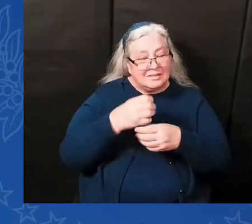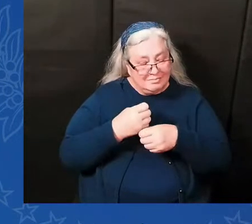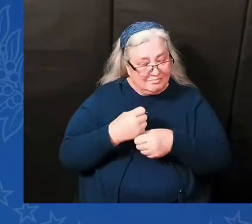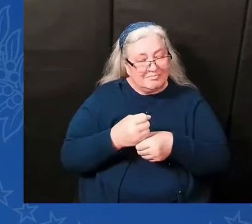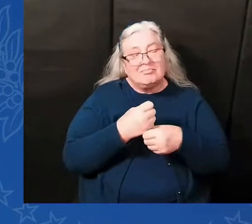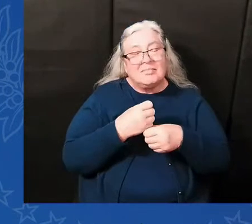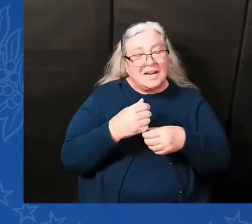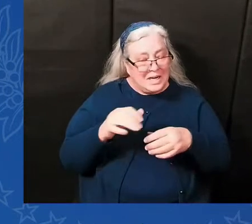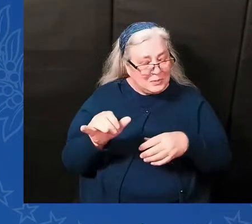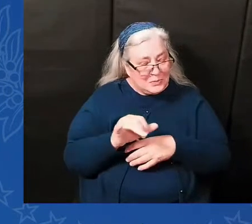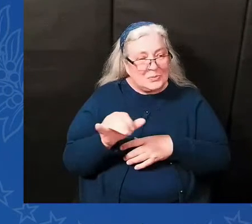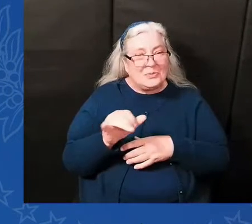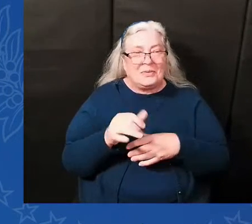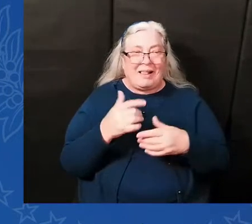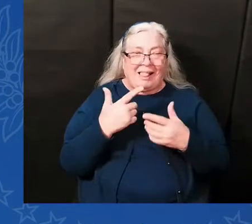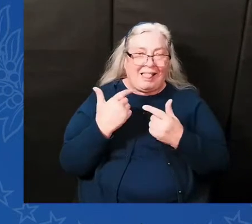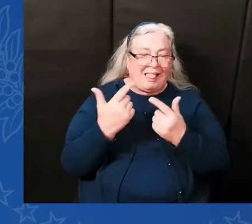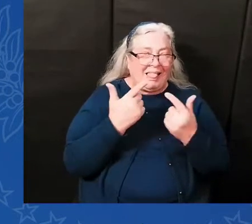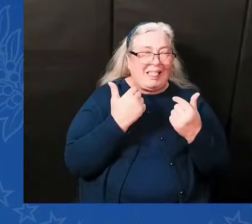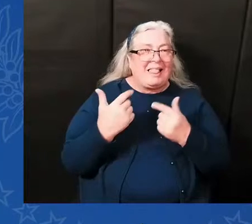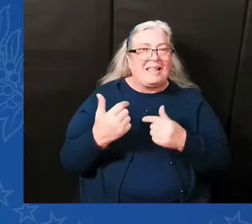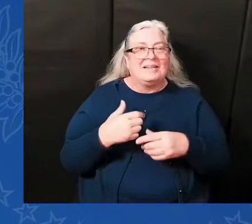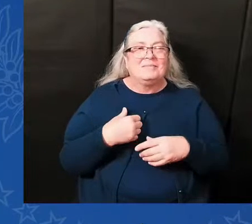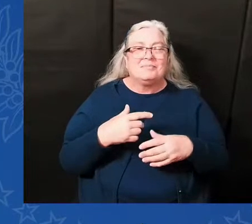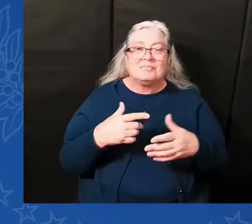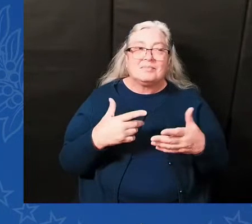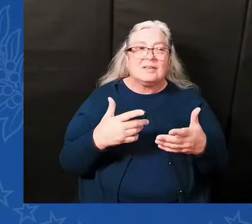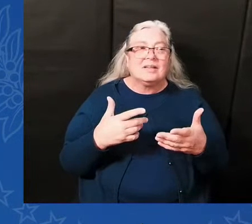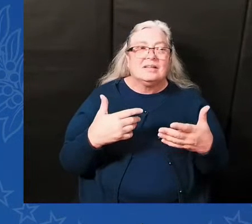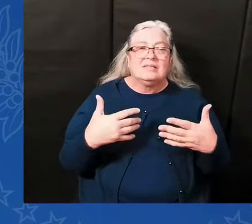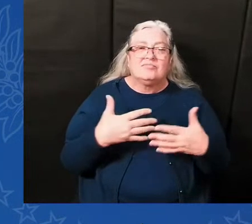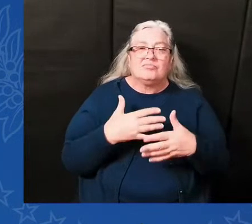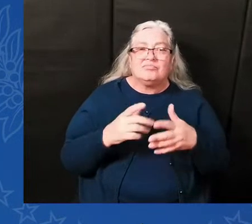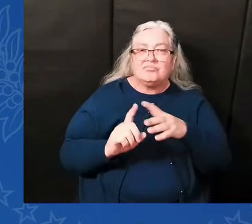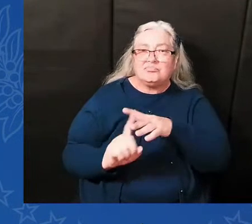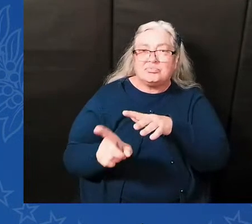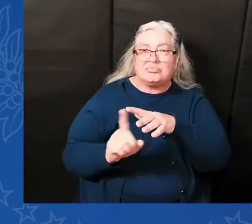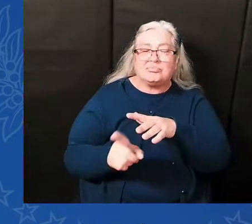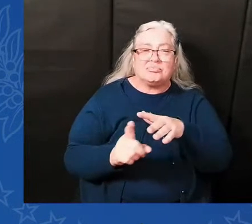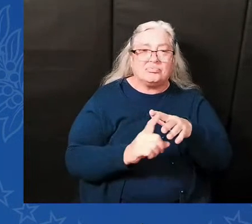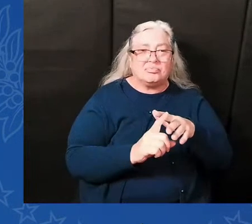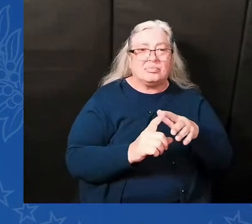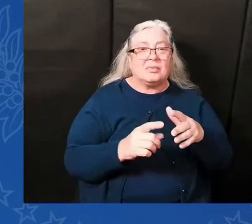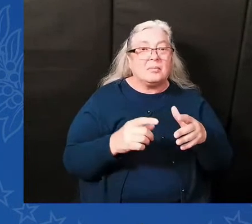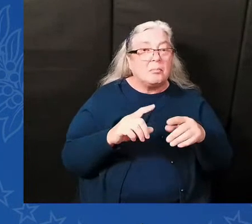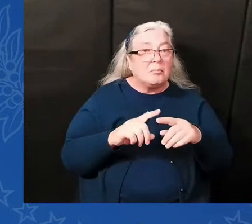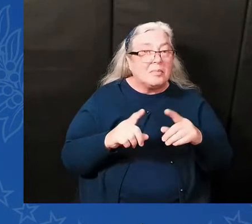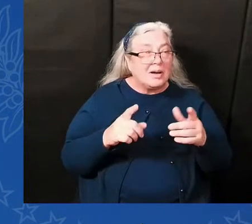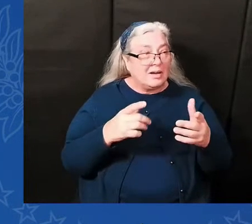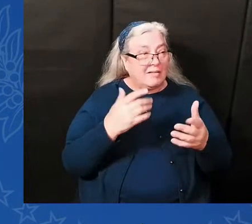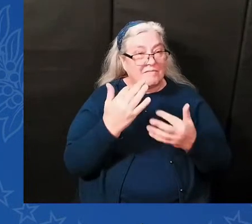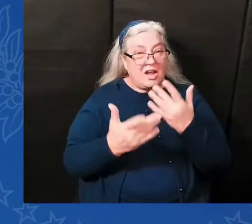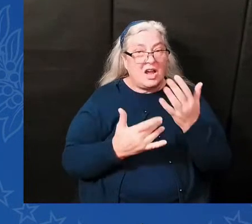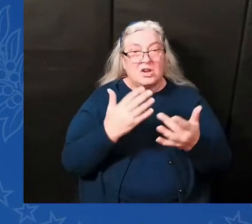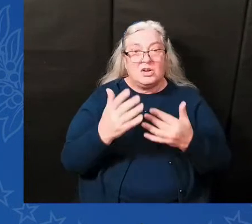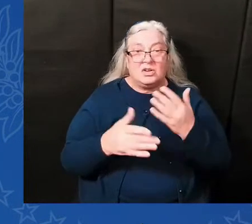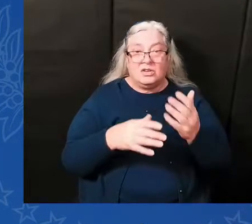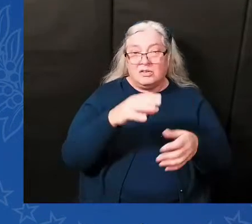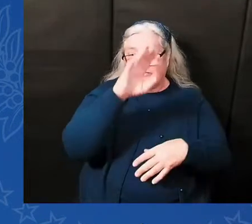and there's no more frightening danger than a fire. And when that bell rings, you run toward it. You put your gear on, you jump on the truck,